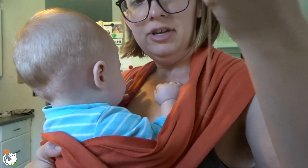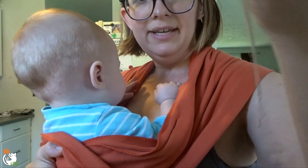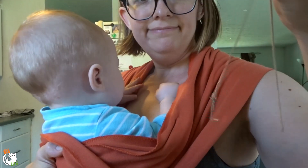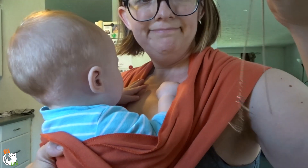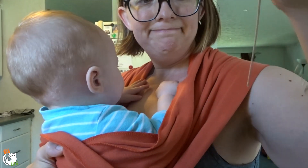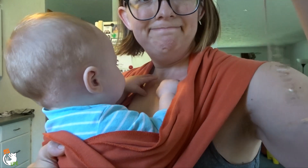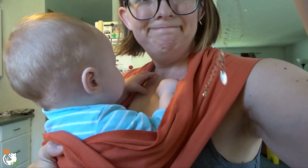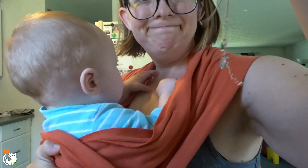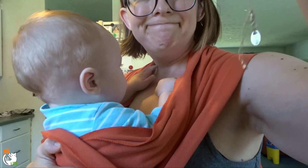Great